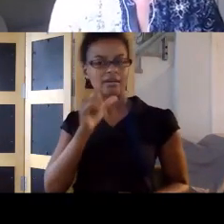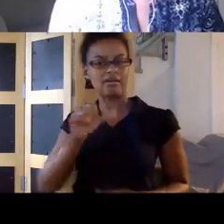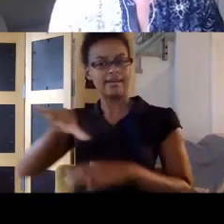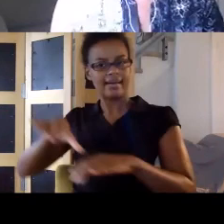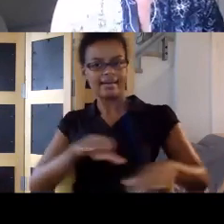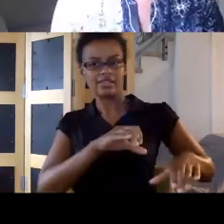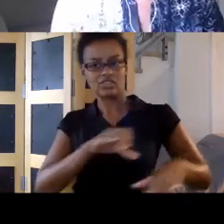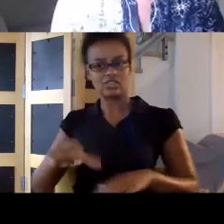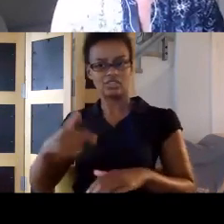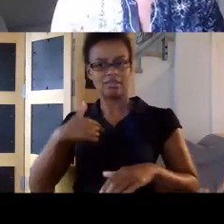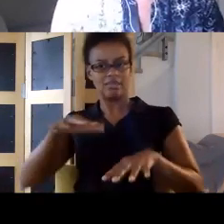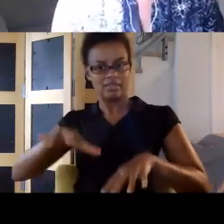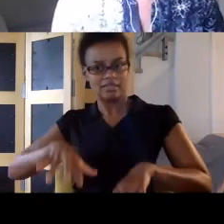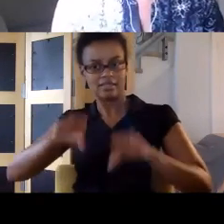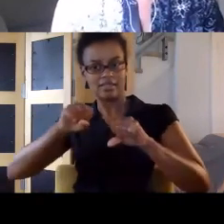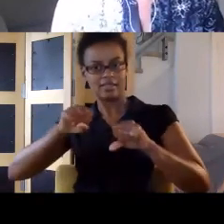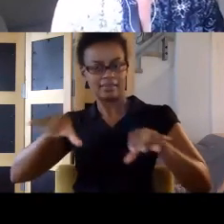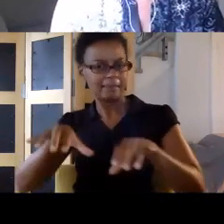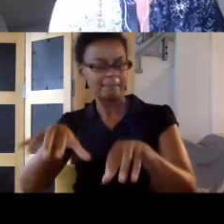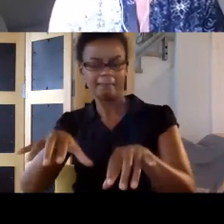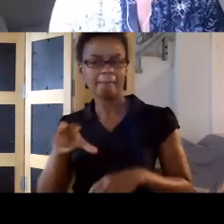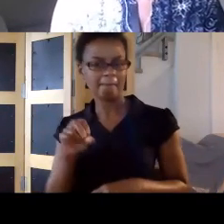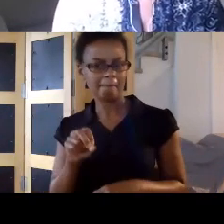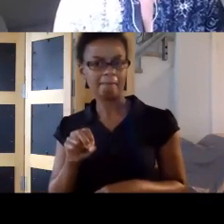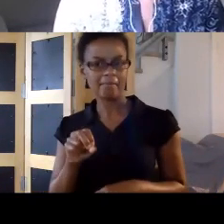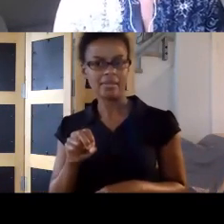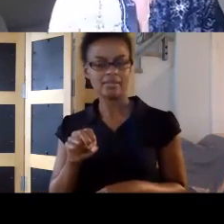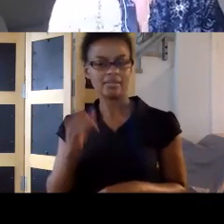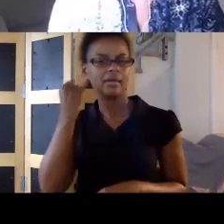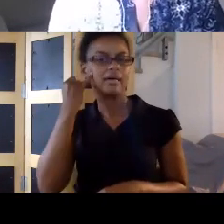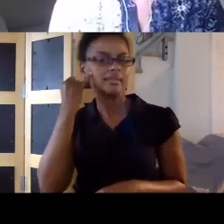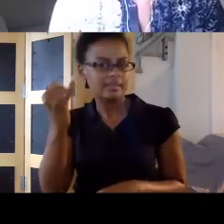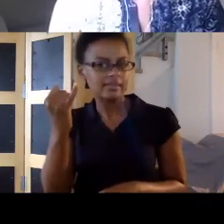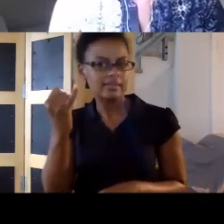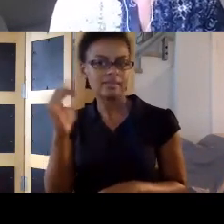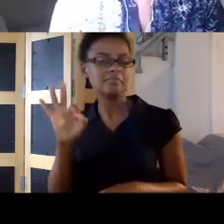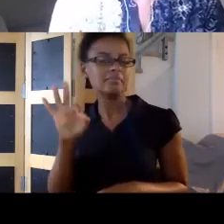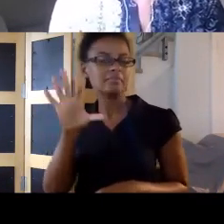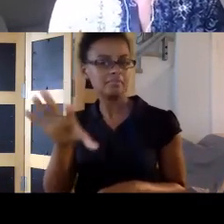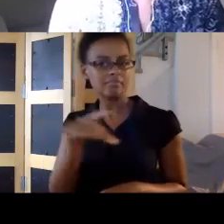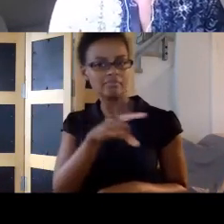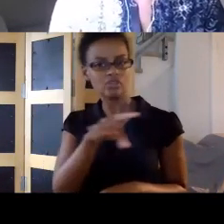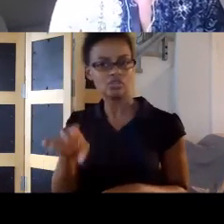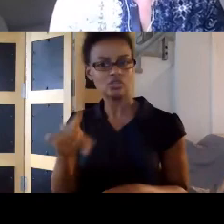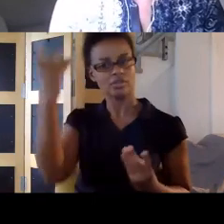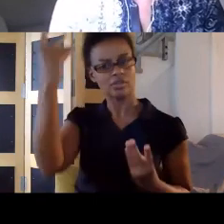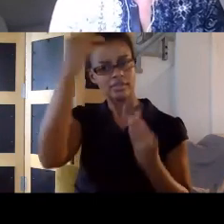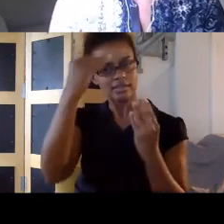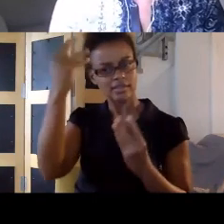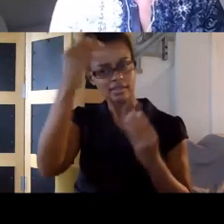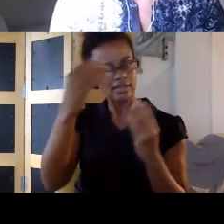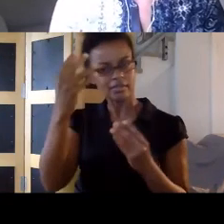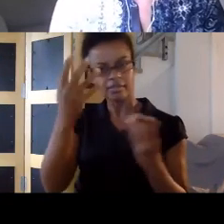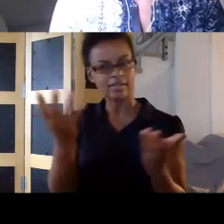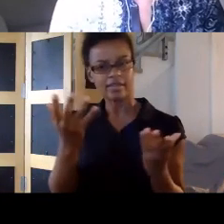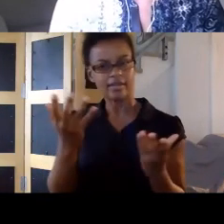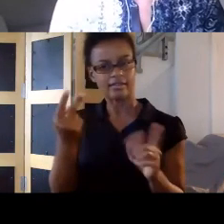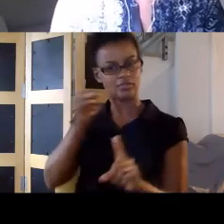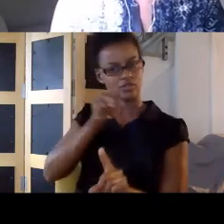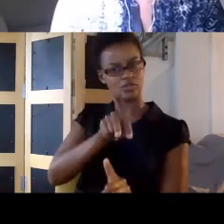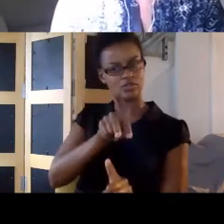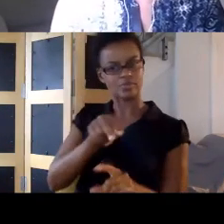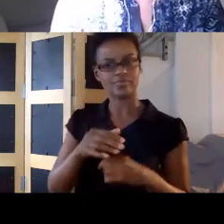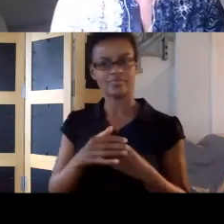you to consider that. I'd open this up to any members of the CADA